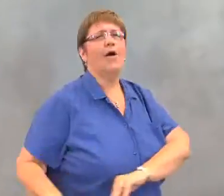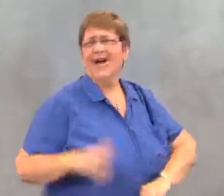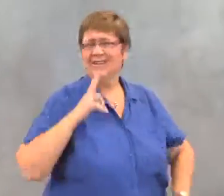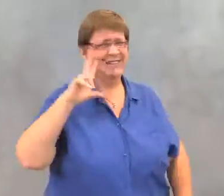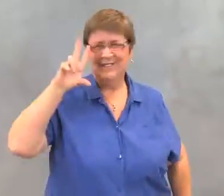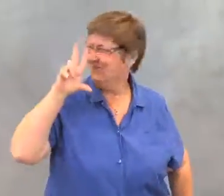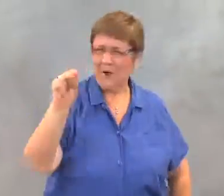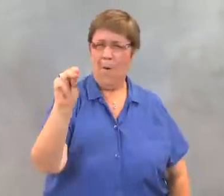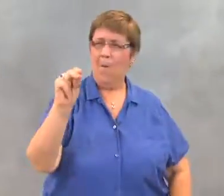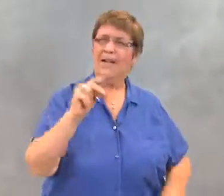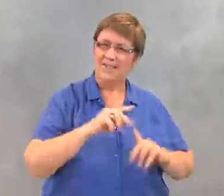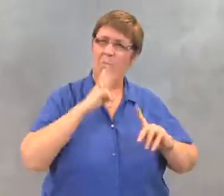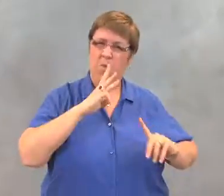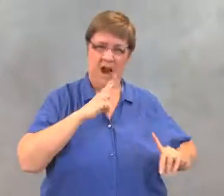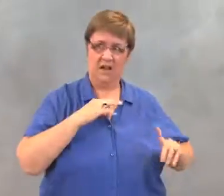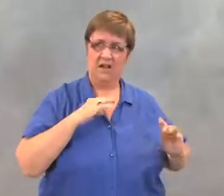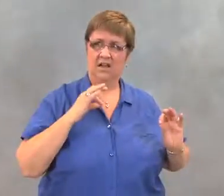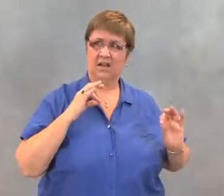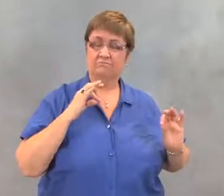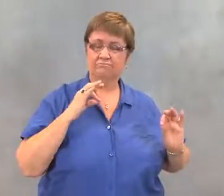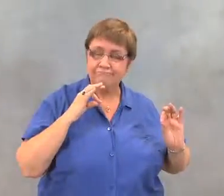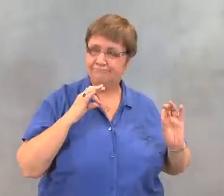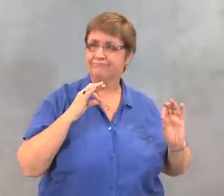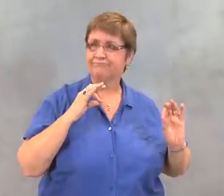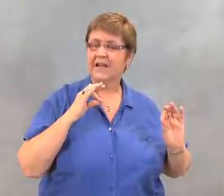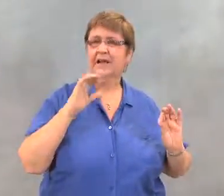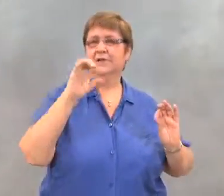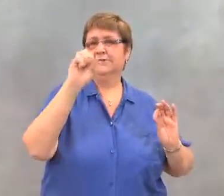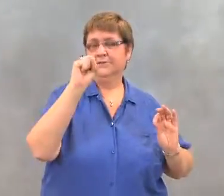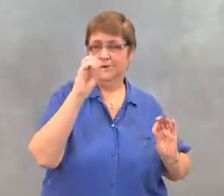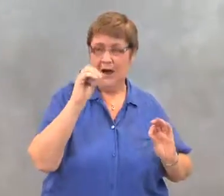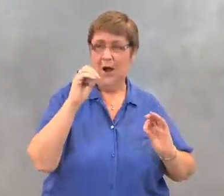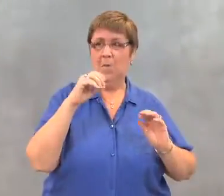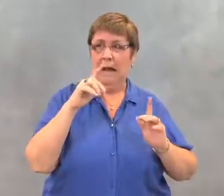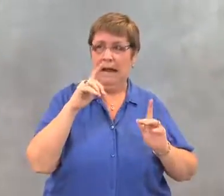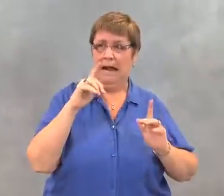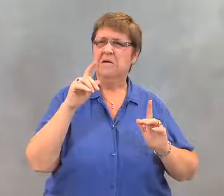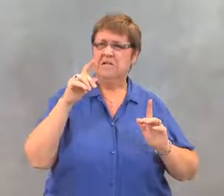He said, "No! It was in the water!"